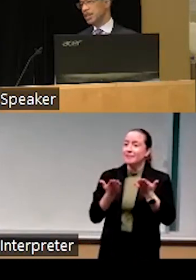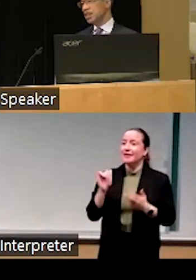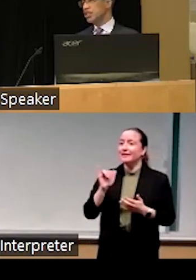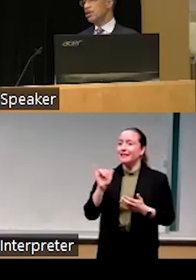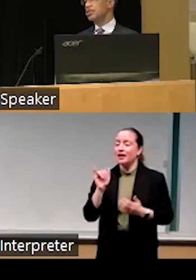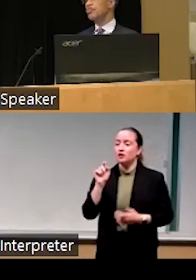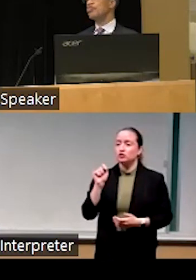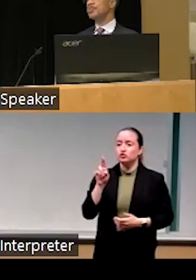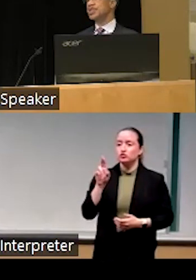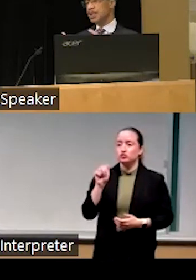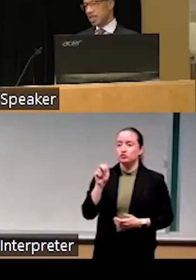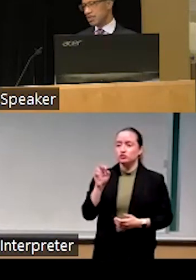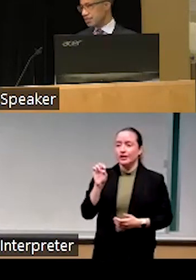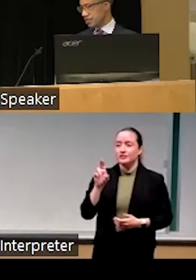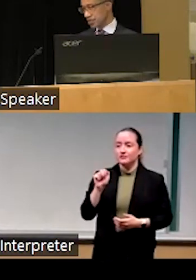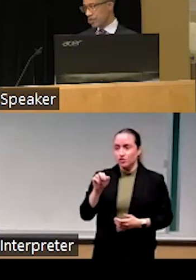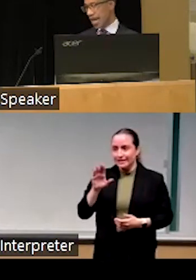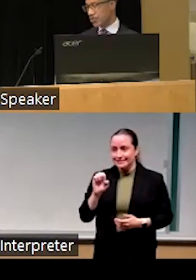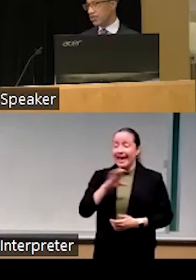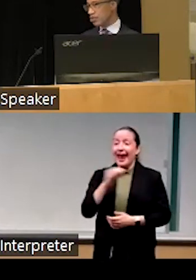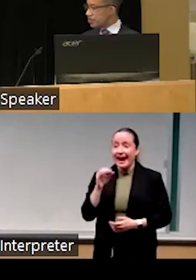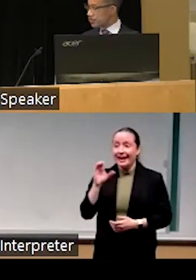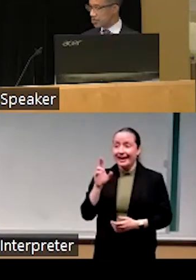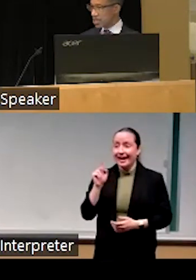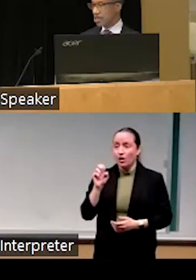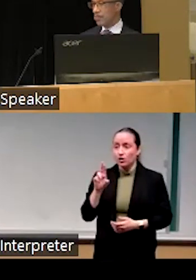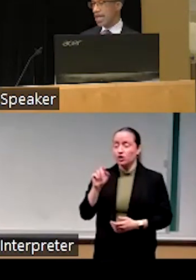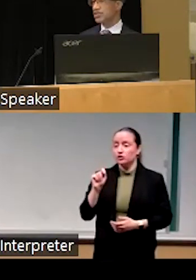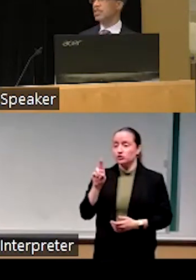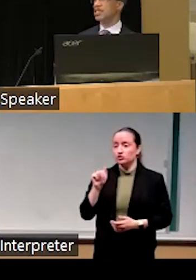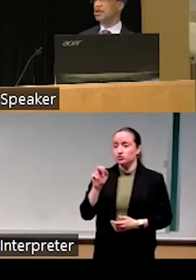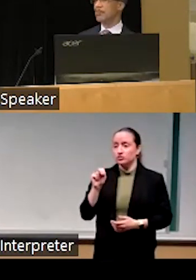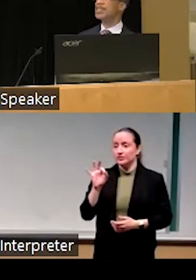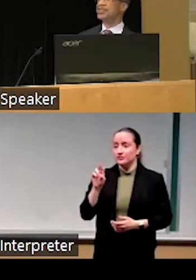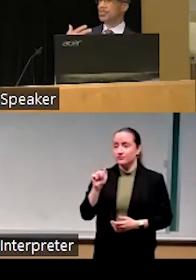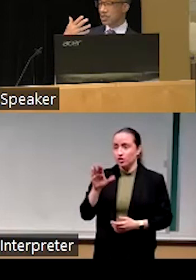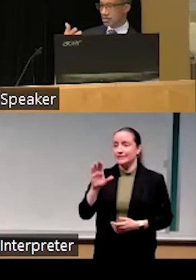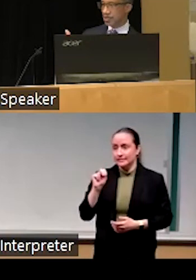that you know just because there is a match or there appears to be a match uh a patient's will